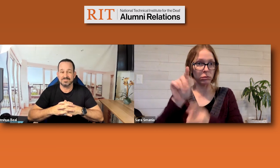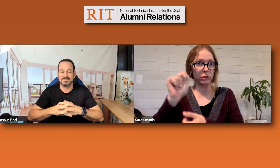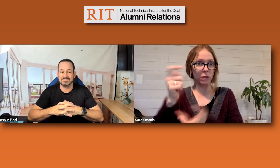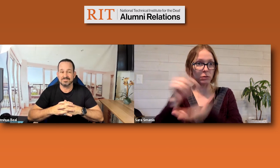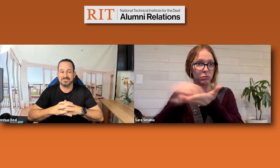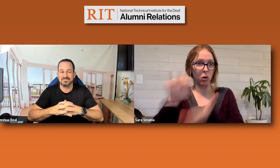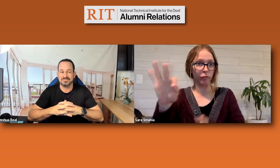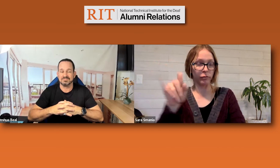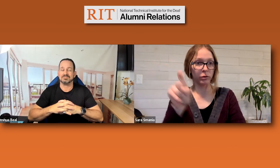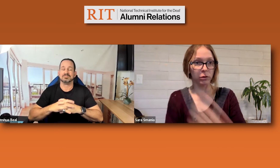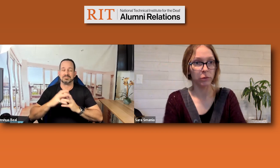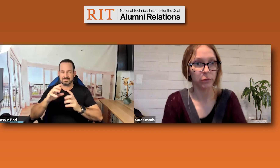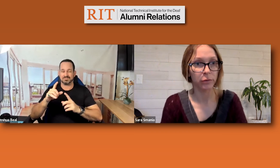Are these tax write-offs?"